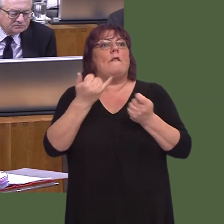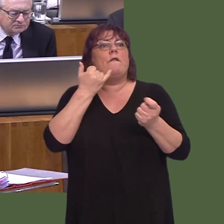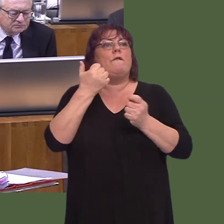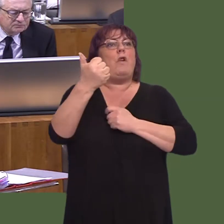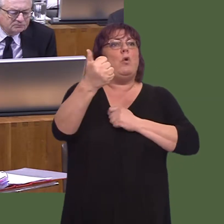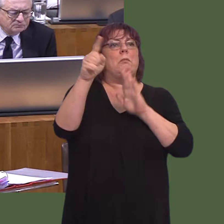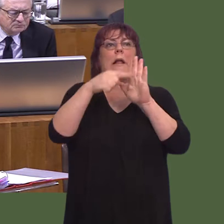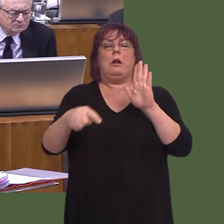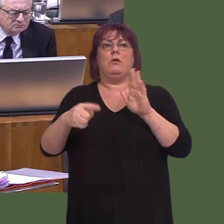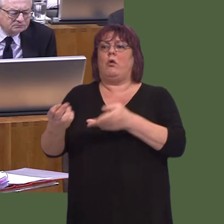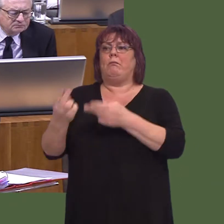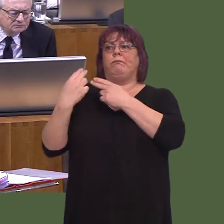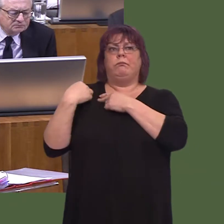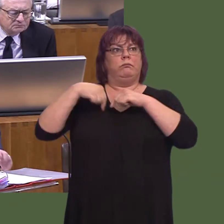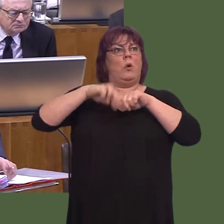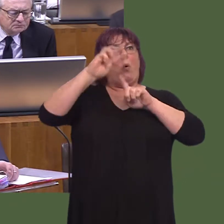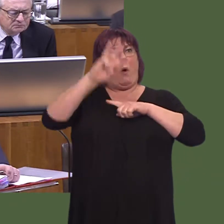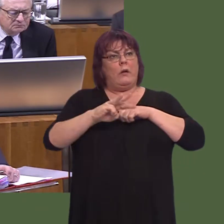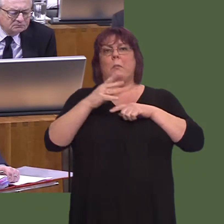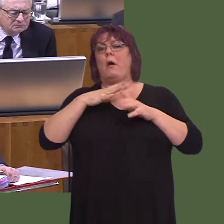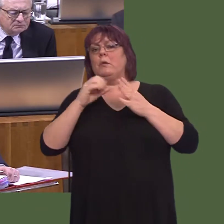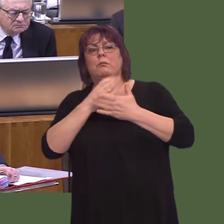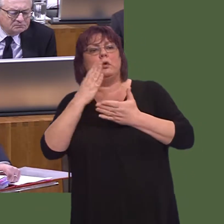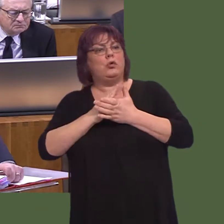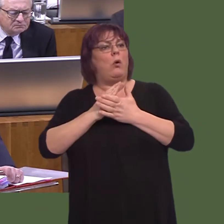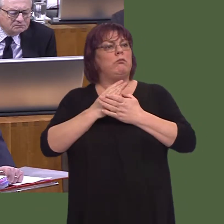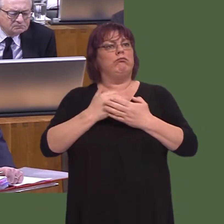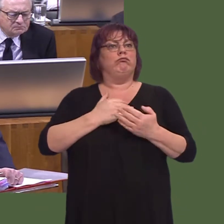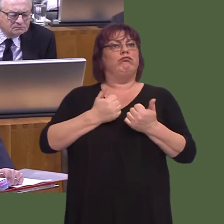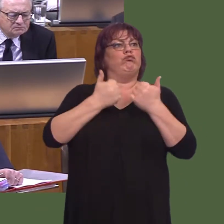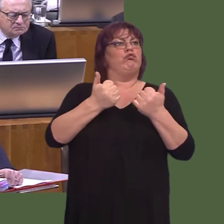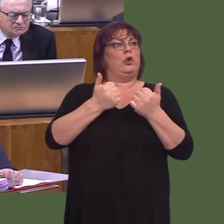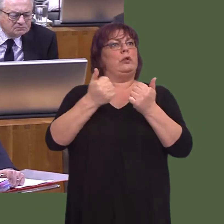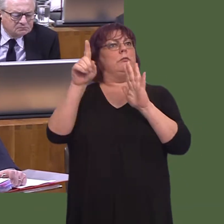make sure that it does extend coverage, as in other countries now. What are we doing as the Government?